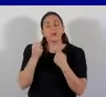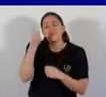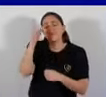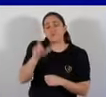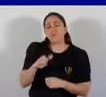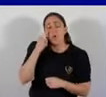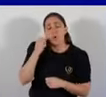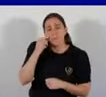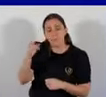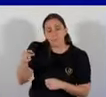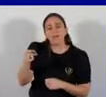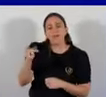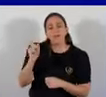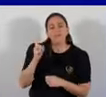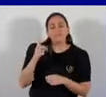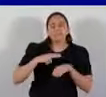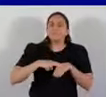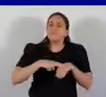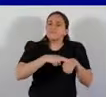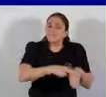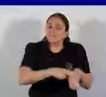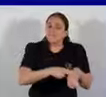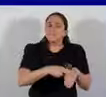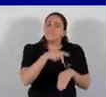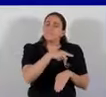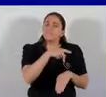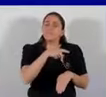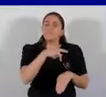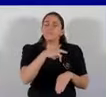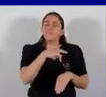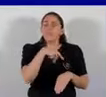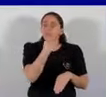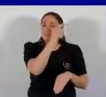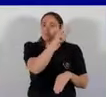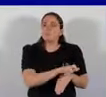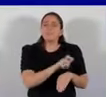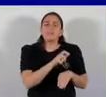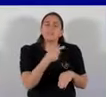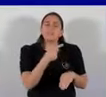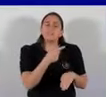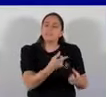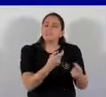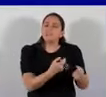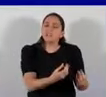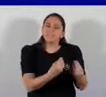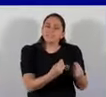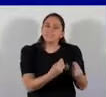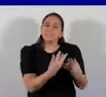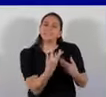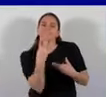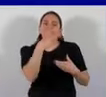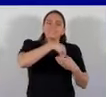He suggests to Salo to incorporate human capital And in that in Chicago itself two lines of research appear